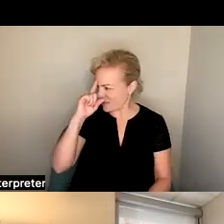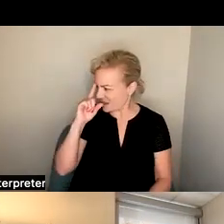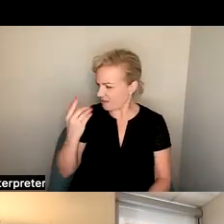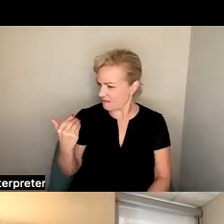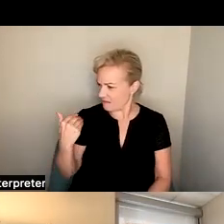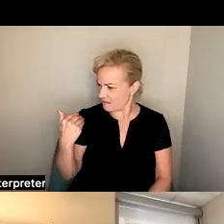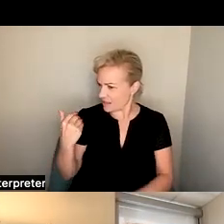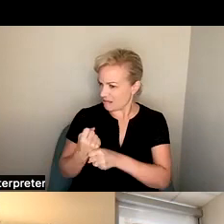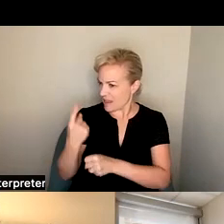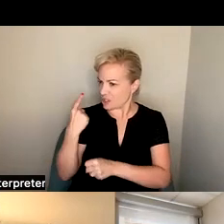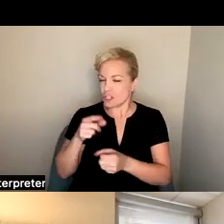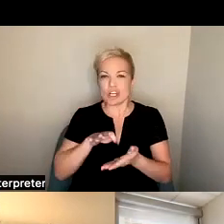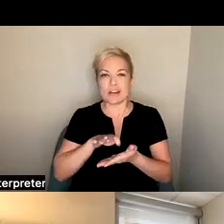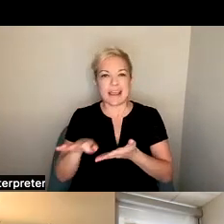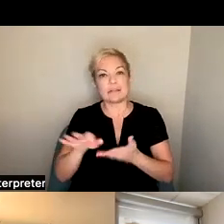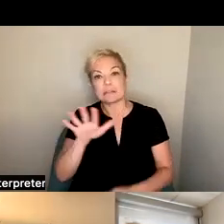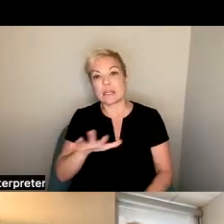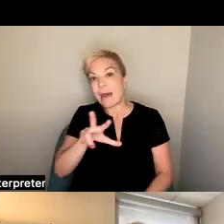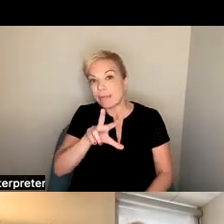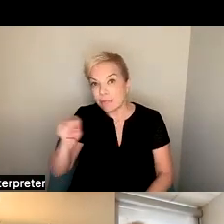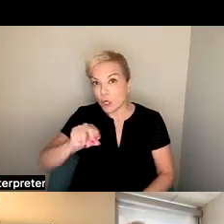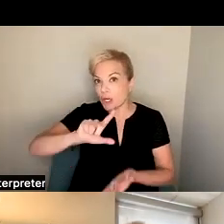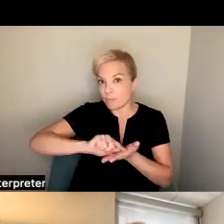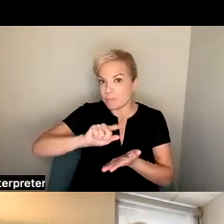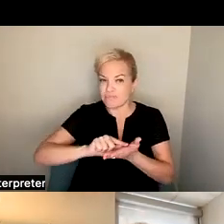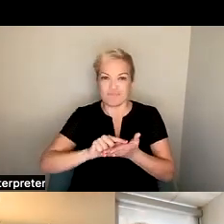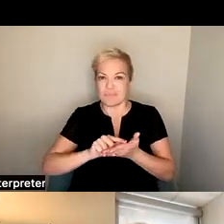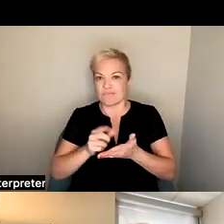that are printed and published. They vary in length from just a handful of pages